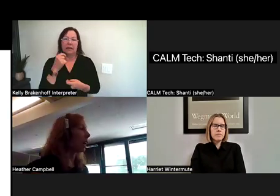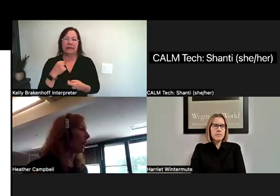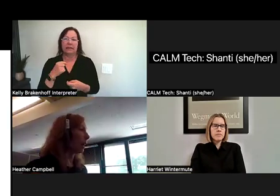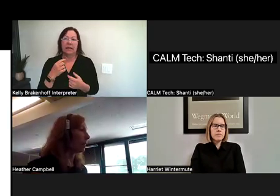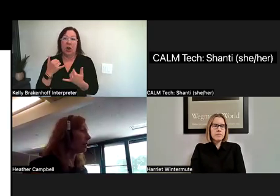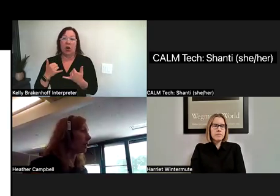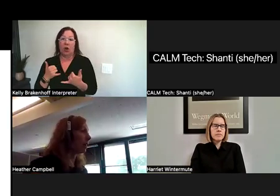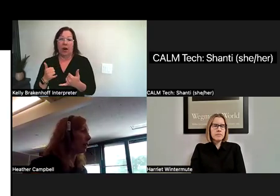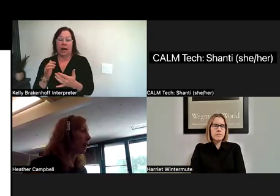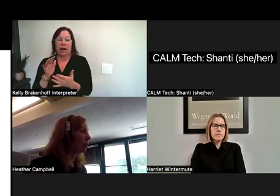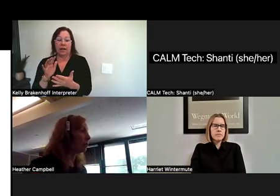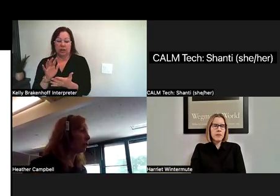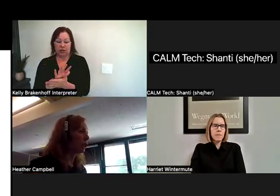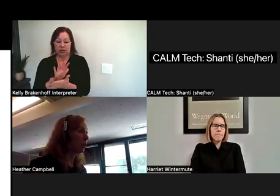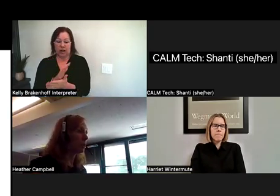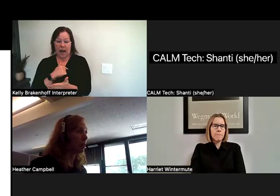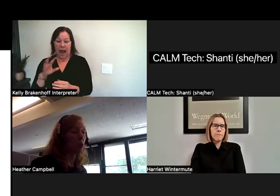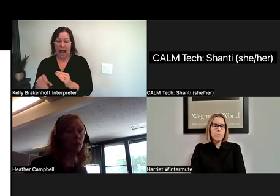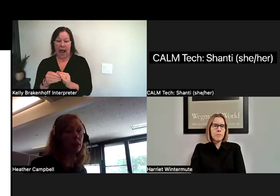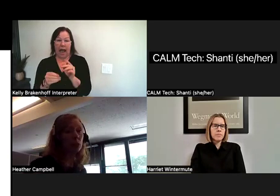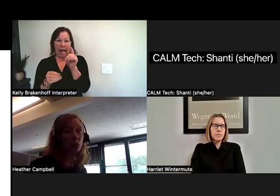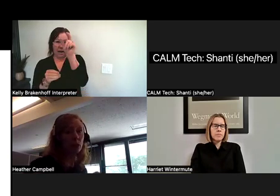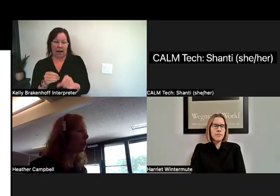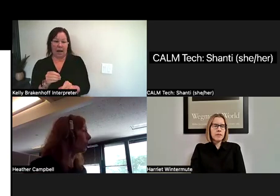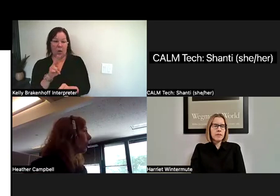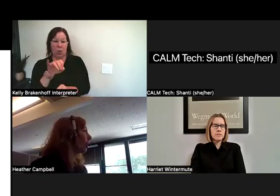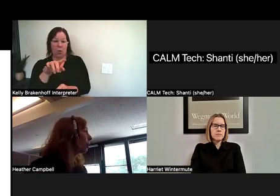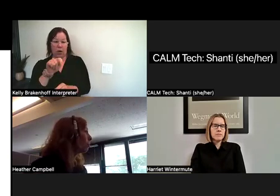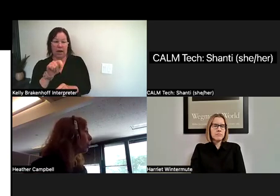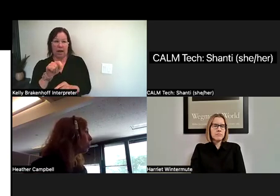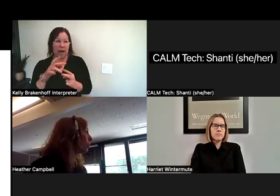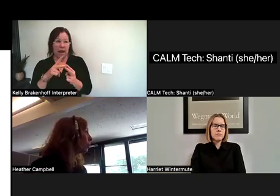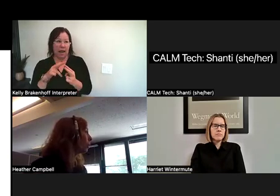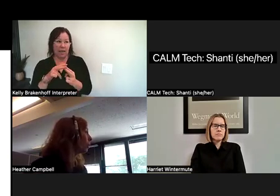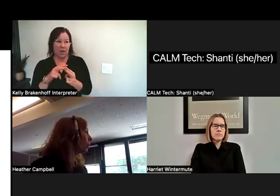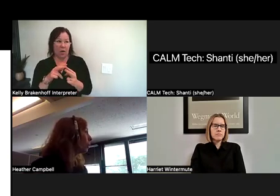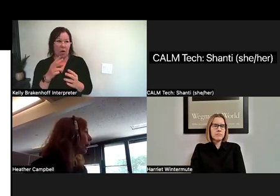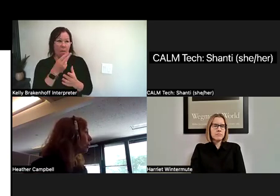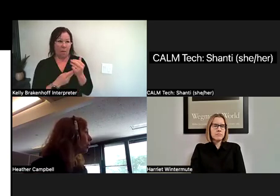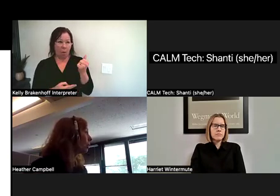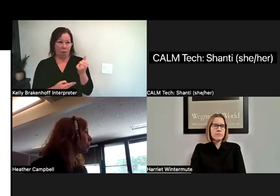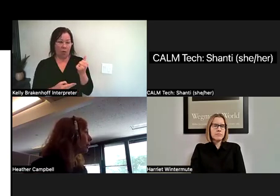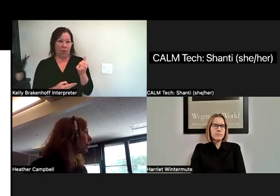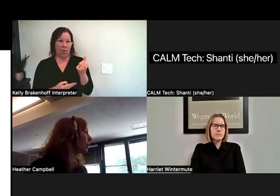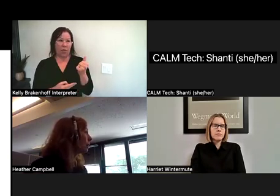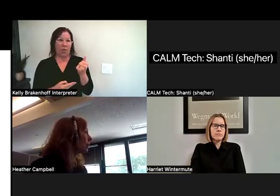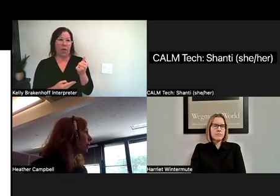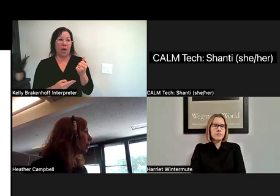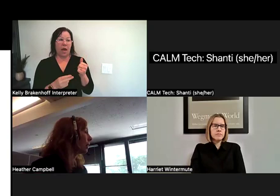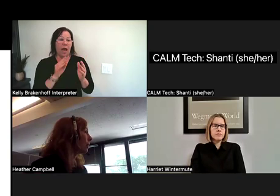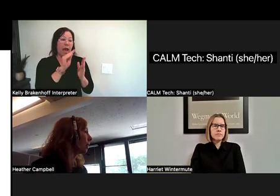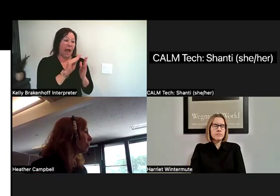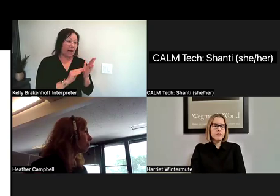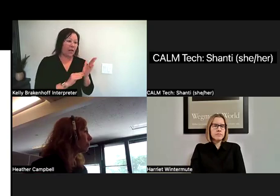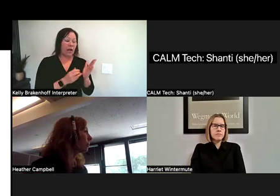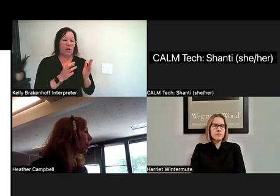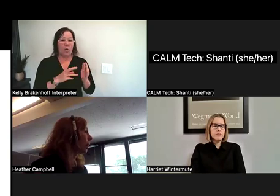I added a column for unit. So the values were either both cataloging or meta data and then I